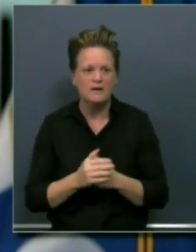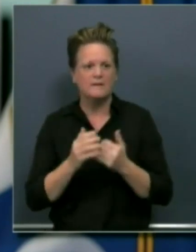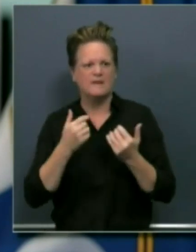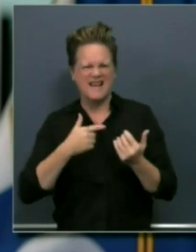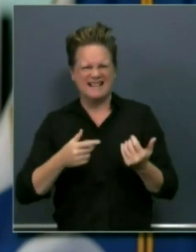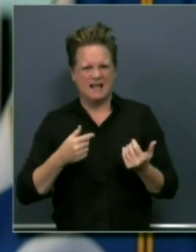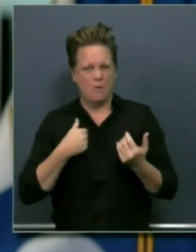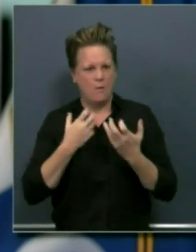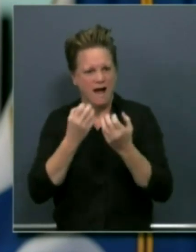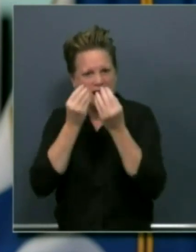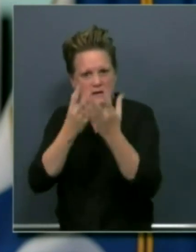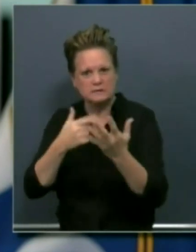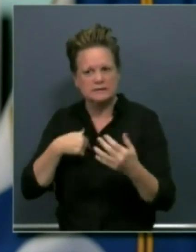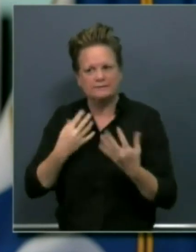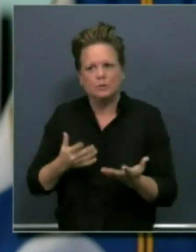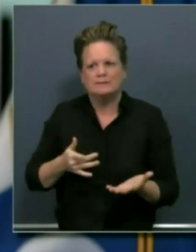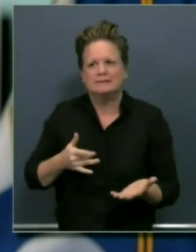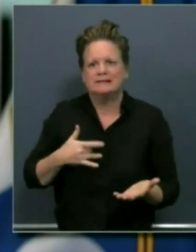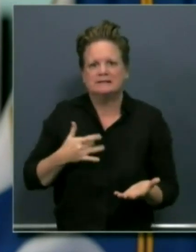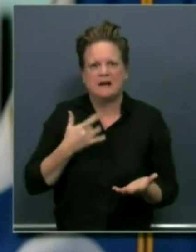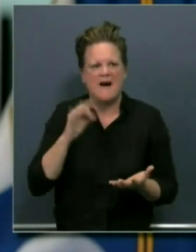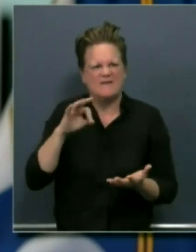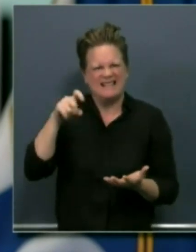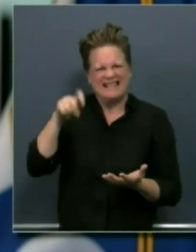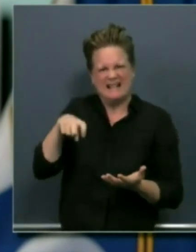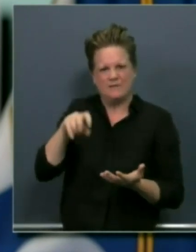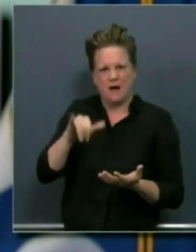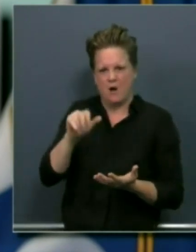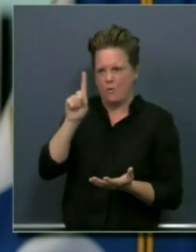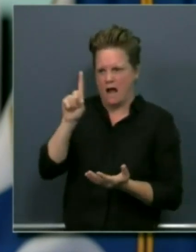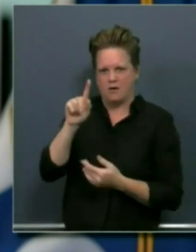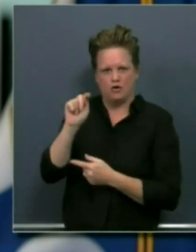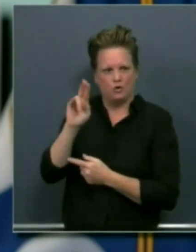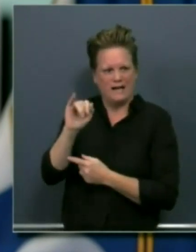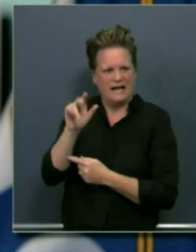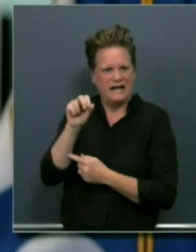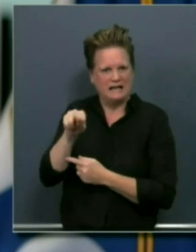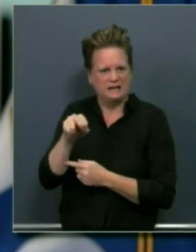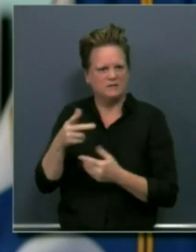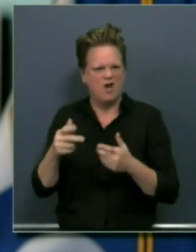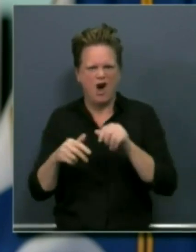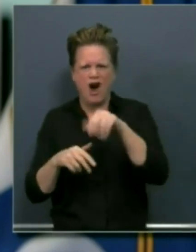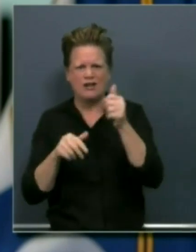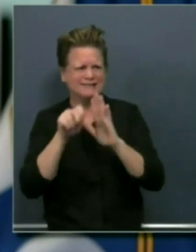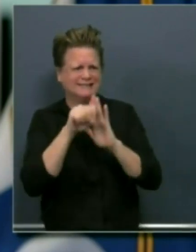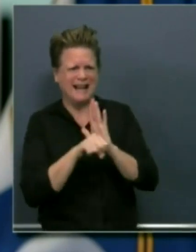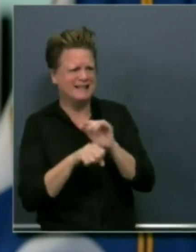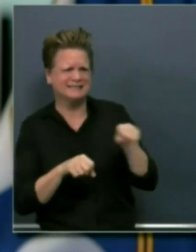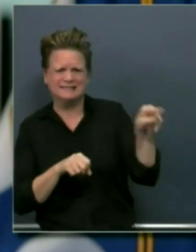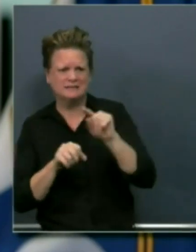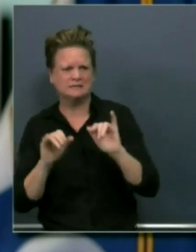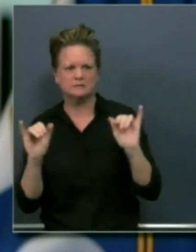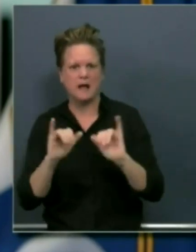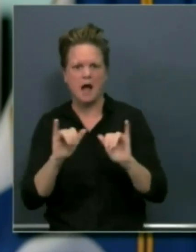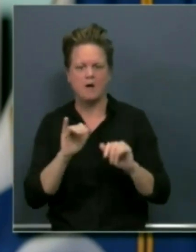WELL AS COUNTIES. THIS IS THE THE REQUIREMENT OF THIS MOMENT THESE AND THAT GIVES YOU A SENSE OF THE THRUST OF OF THE